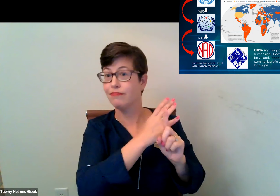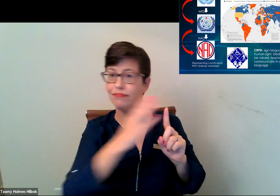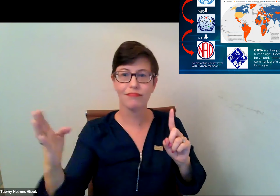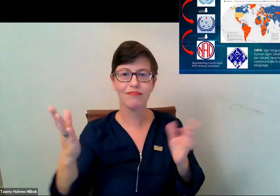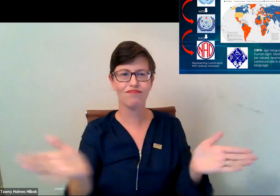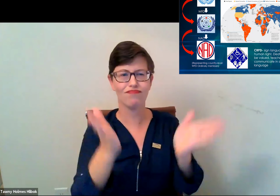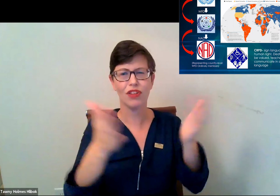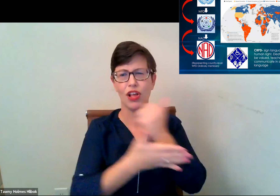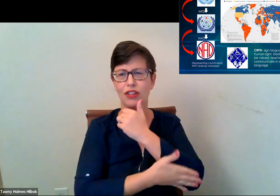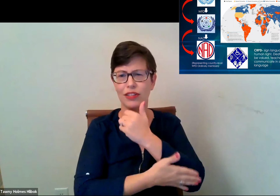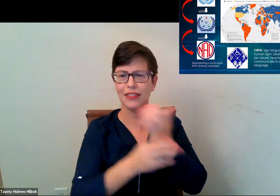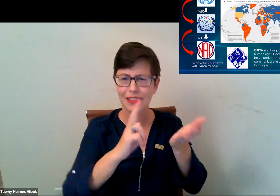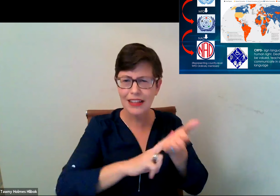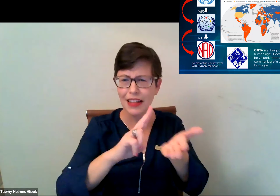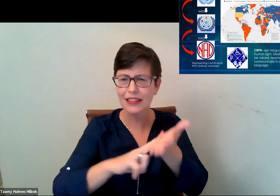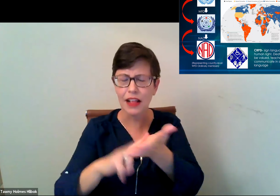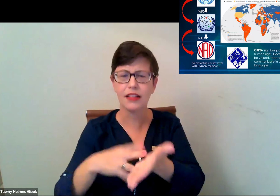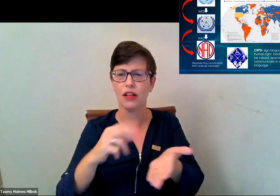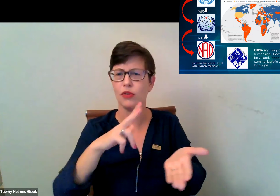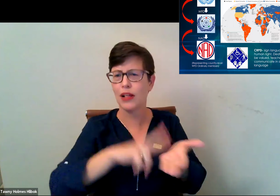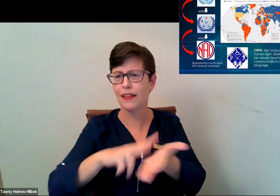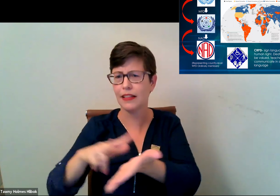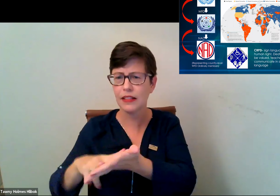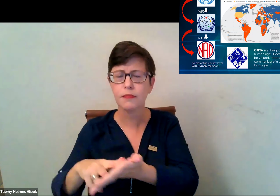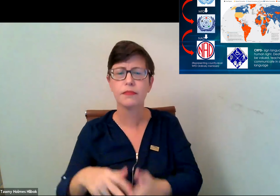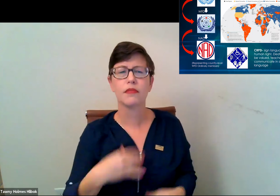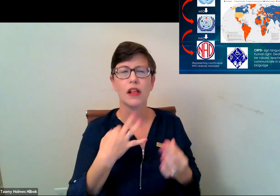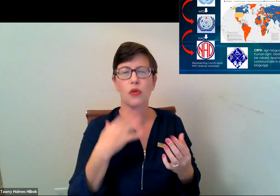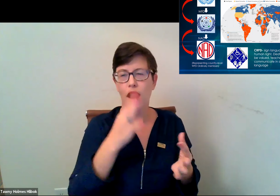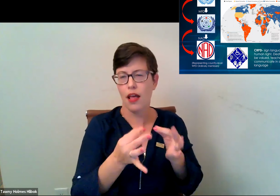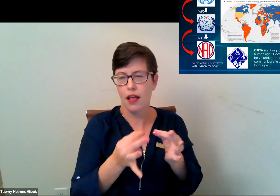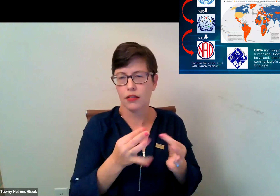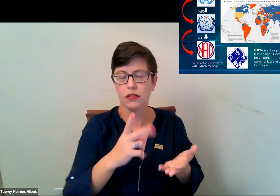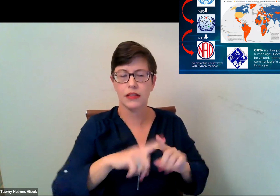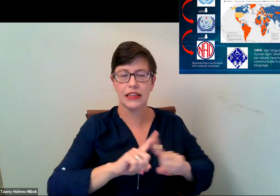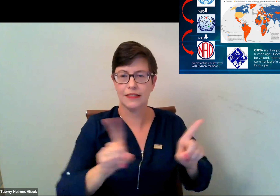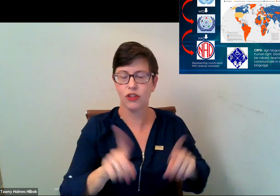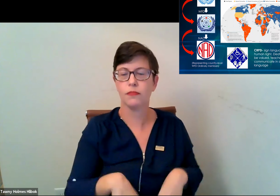In 2008. countries were encouraged to sign this Treaty and also get it ratified